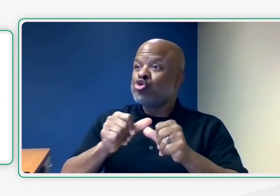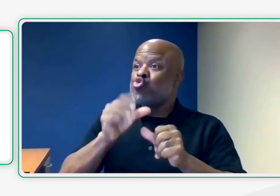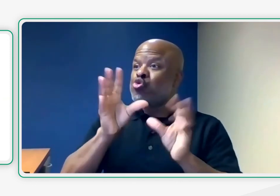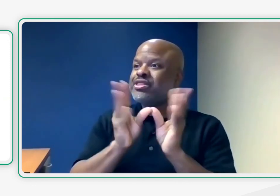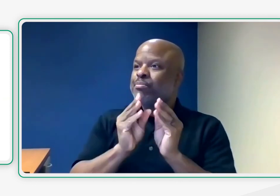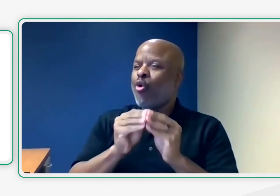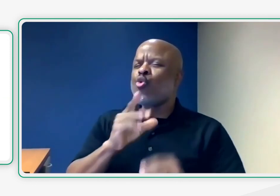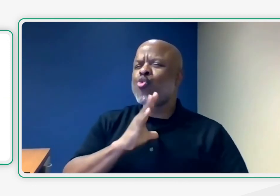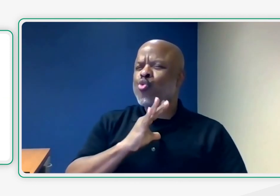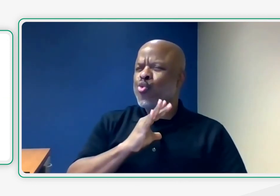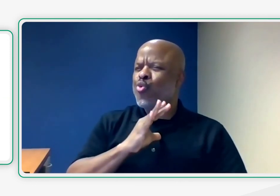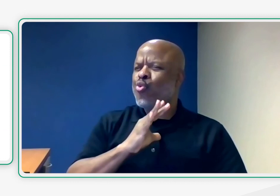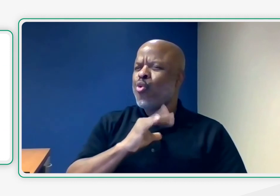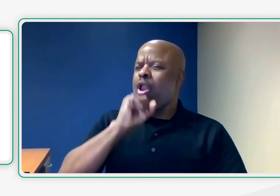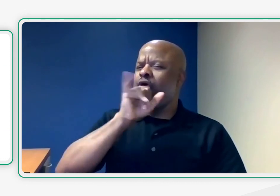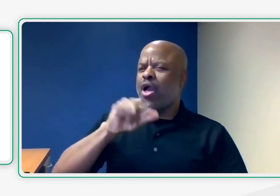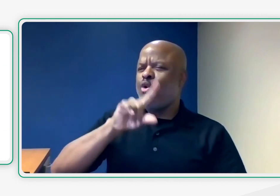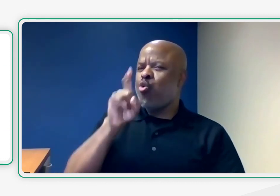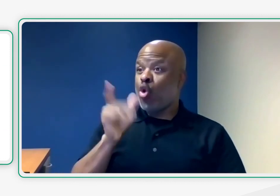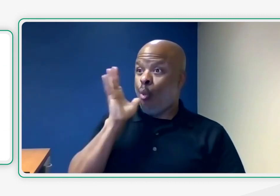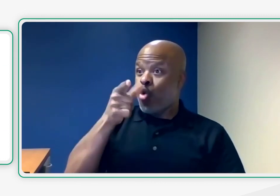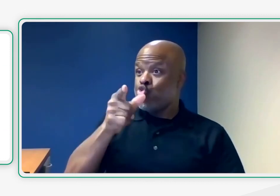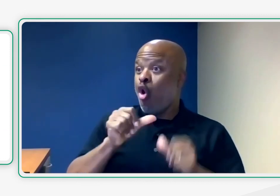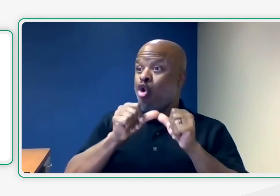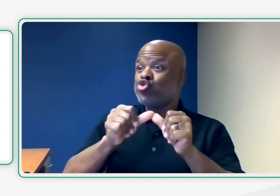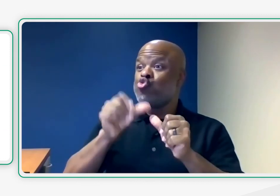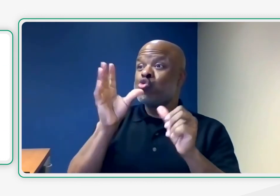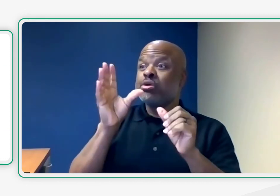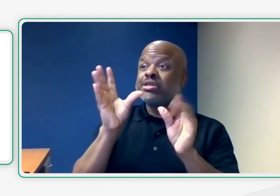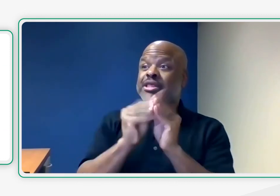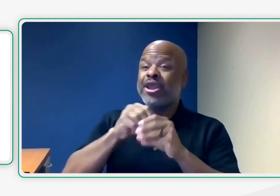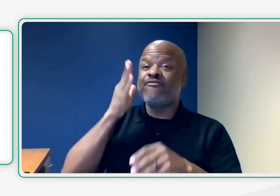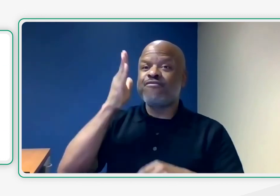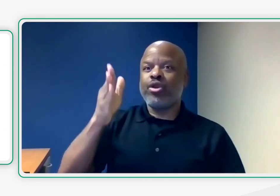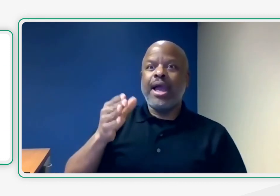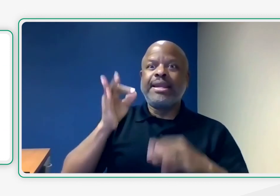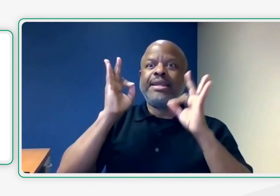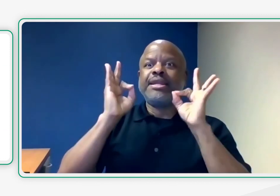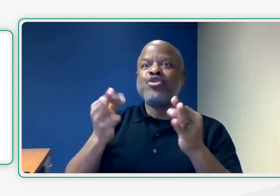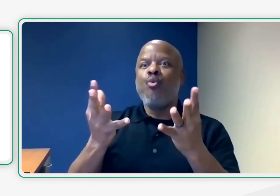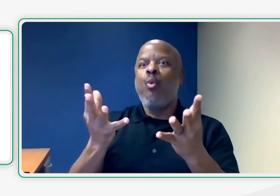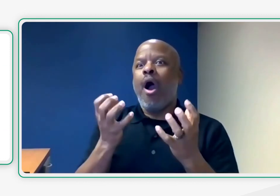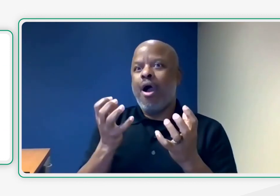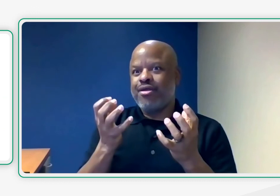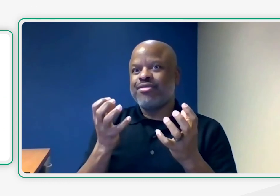So let's go to the next question. So the next question is: Will you be